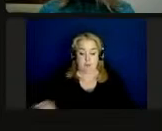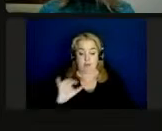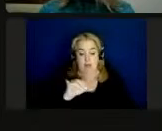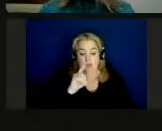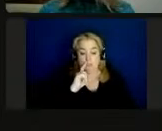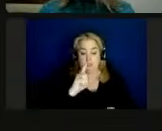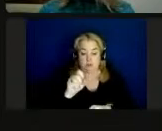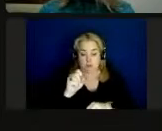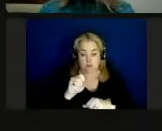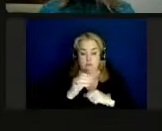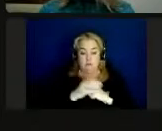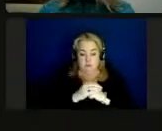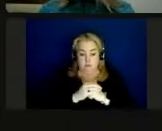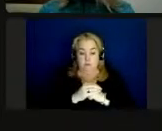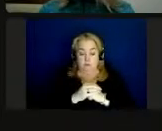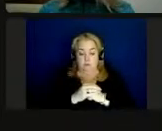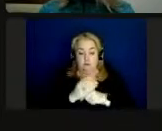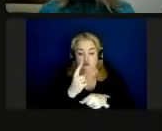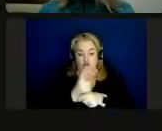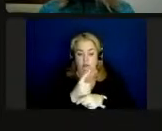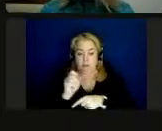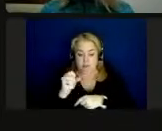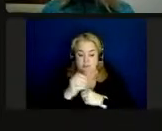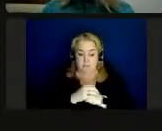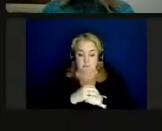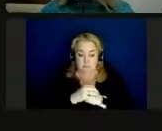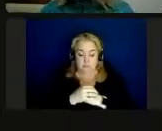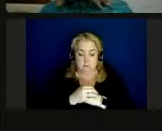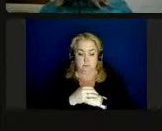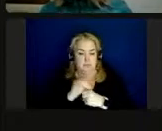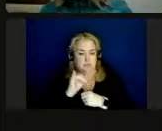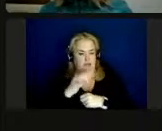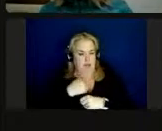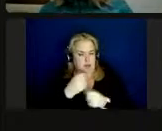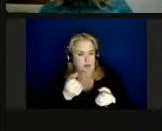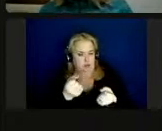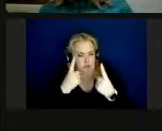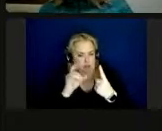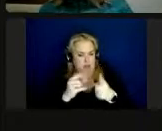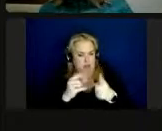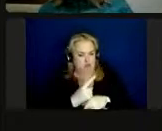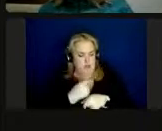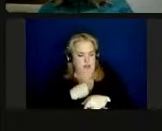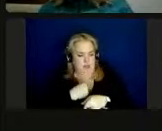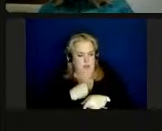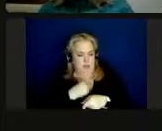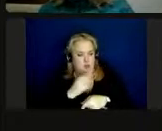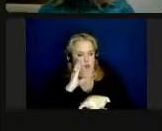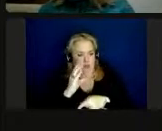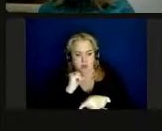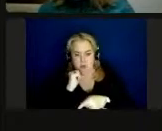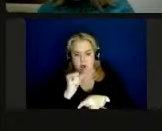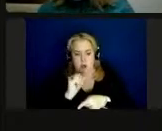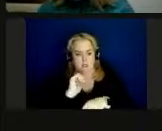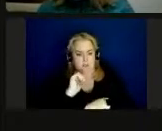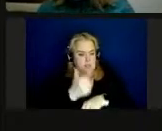COVER OUR DEFICIT? THAT'S CORRECT. THE CURRENT DEFICIT IS